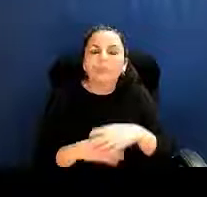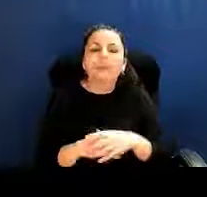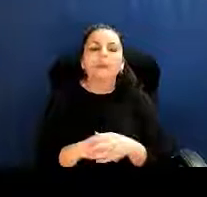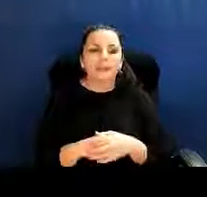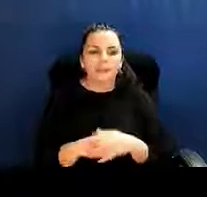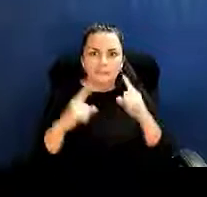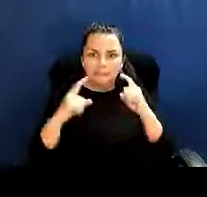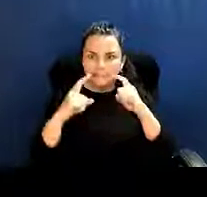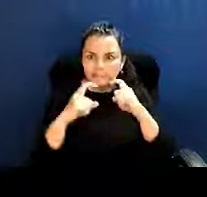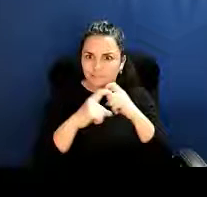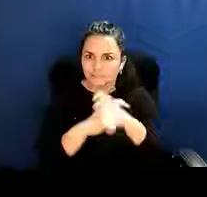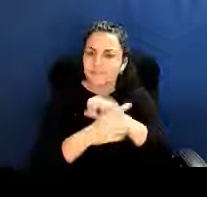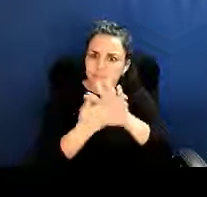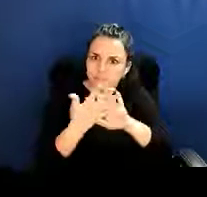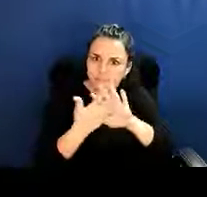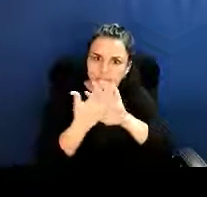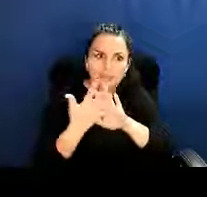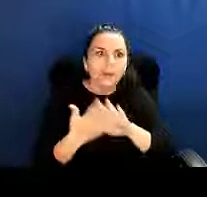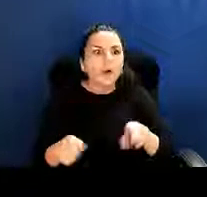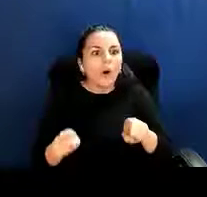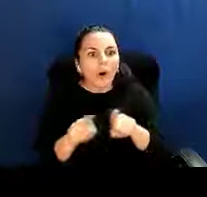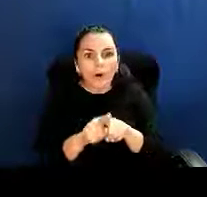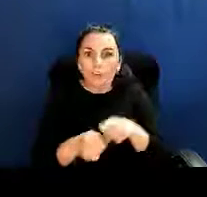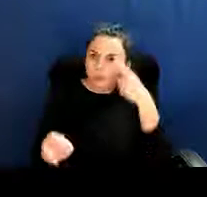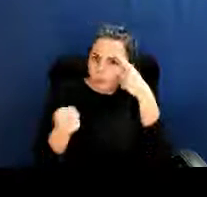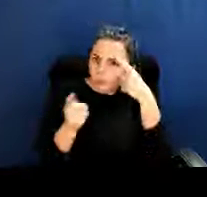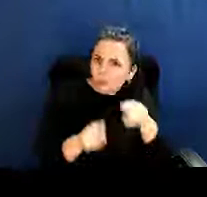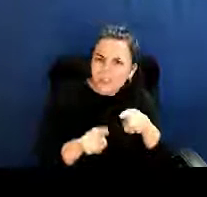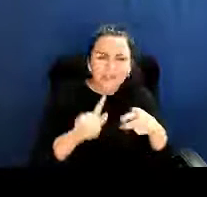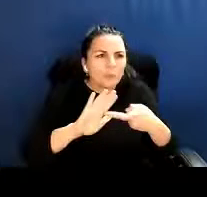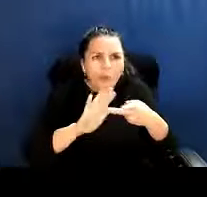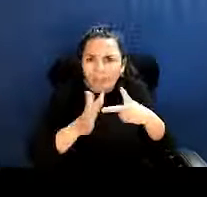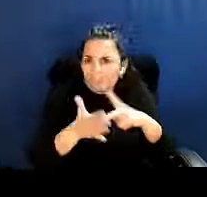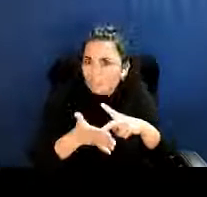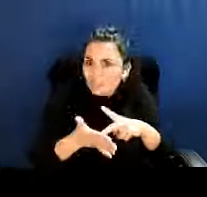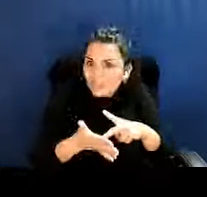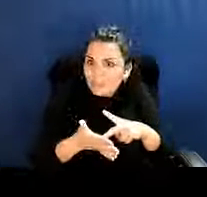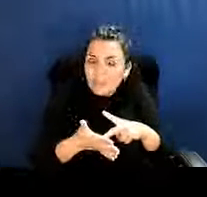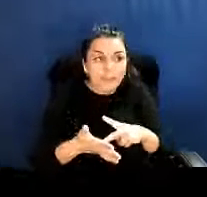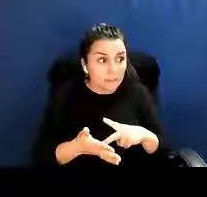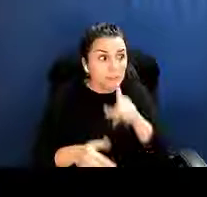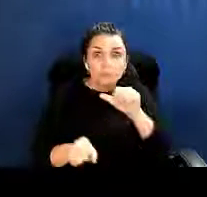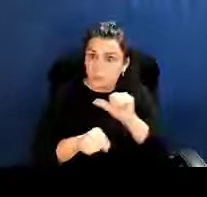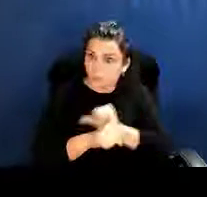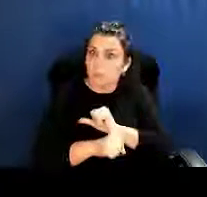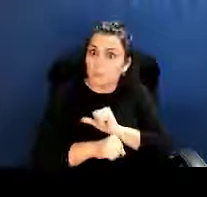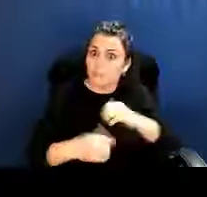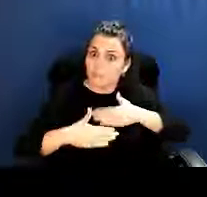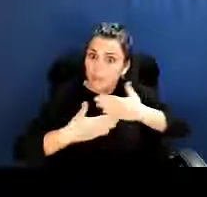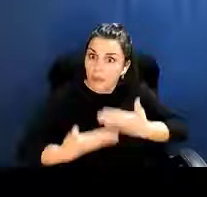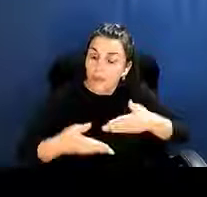Who prospectively agree, again, what do you mean? Does it mean formal informed consent, does it mean no consent, what does it mean?